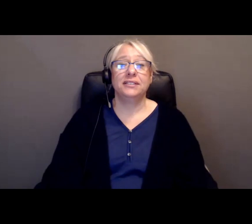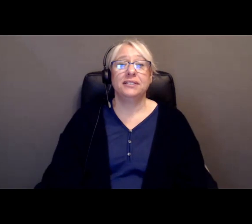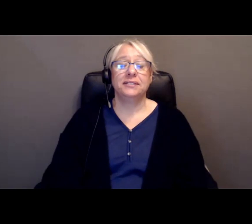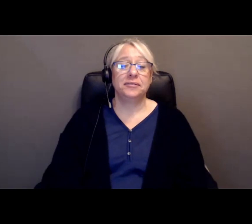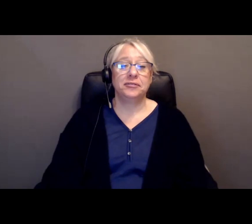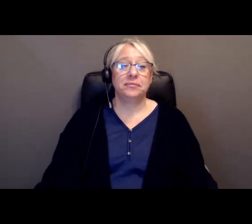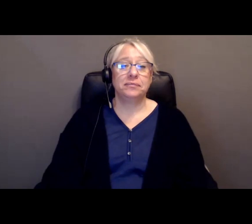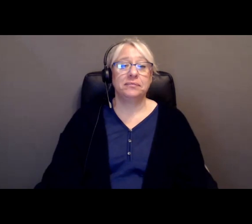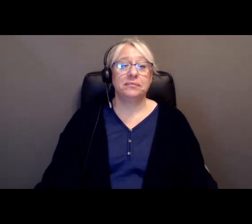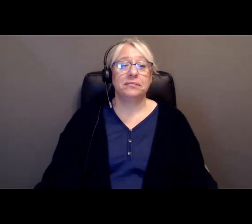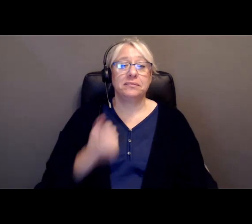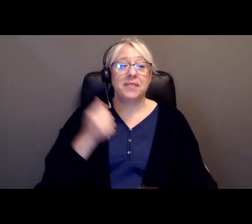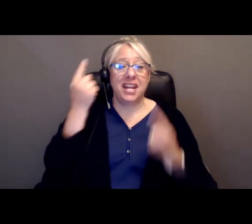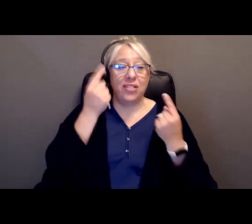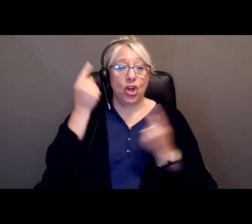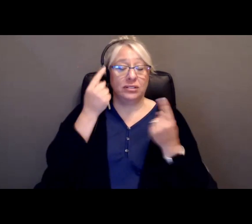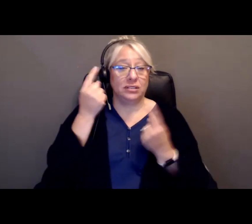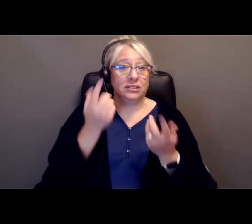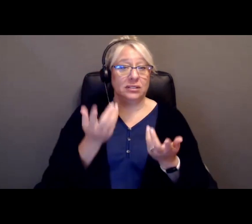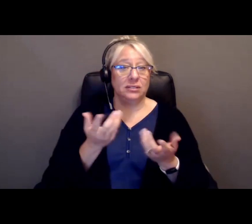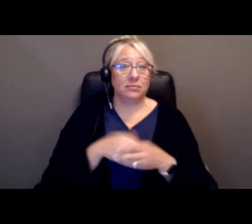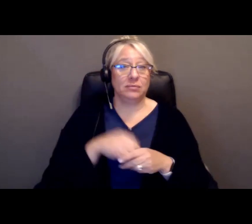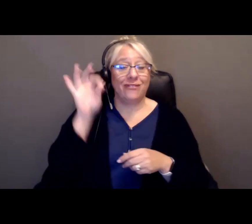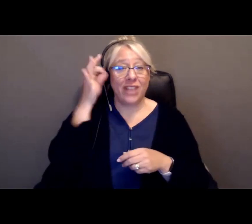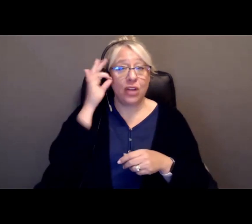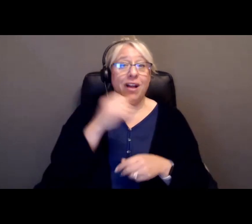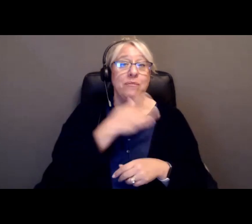Any thoughts on federal and provincial policy? >> MAGGIE DOHERTY-GILBERT: